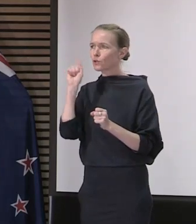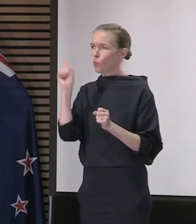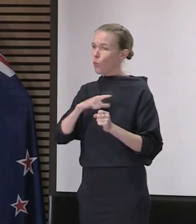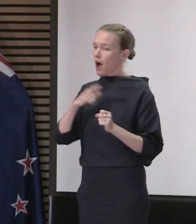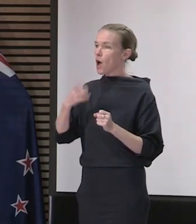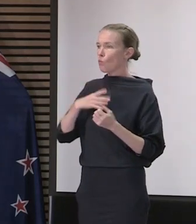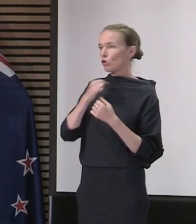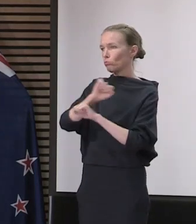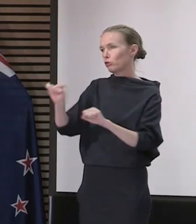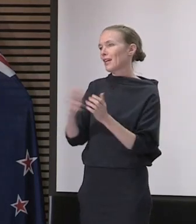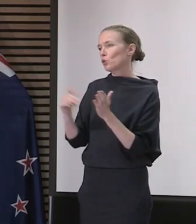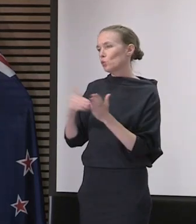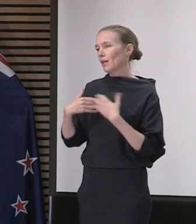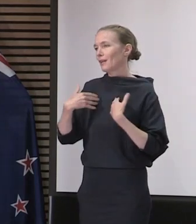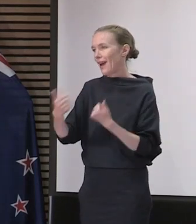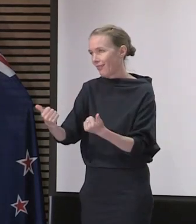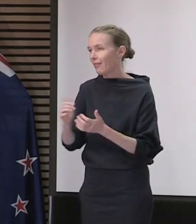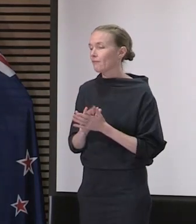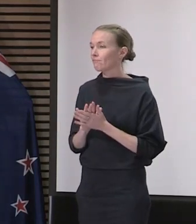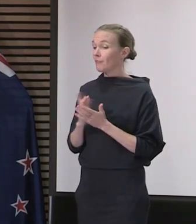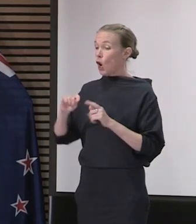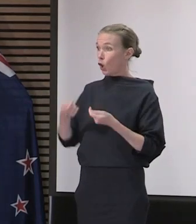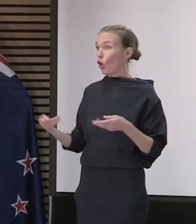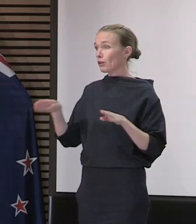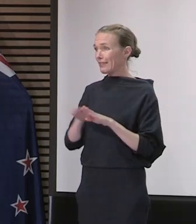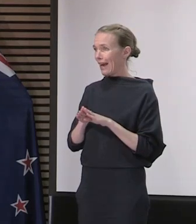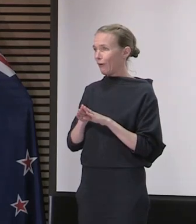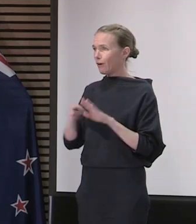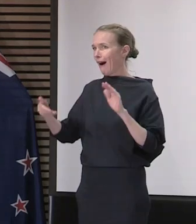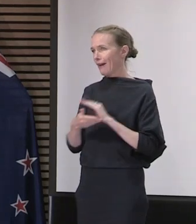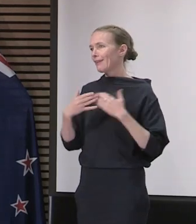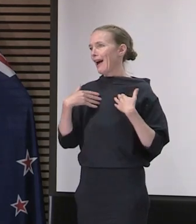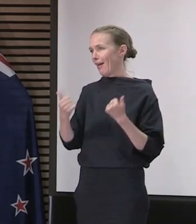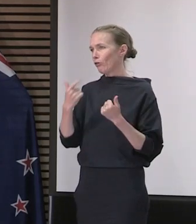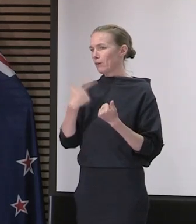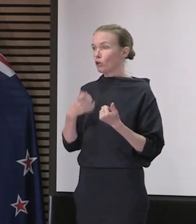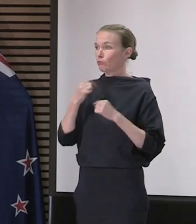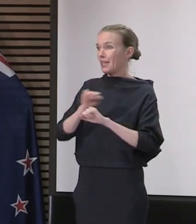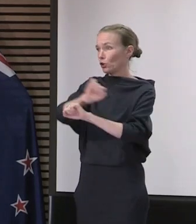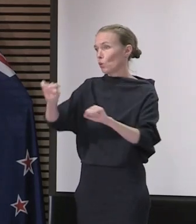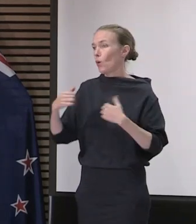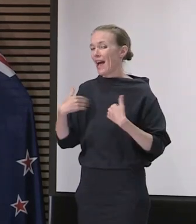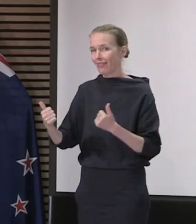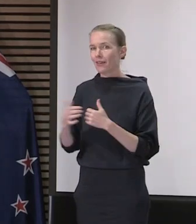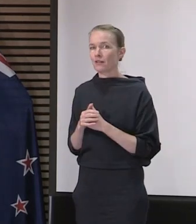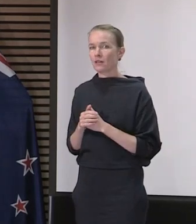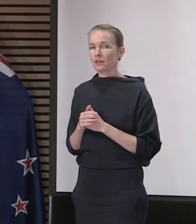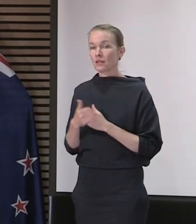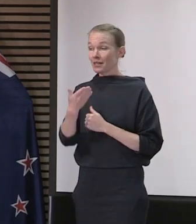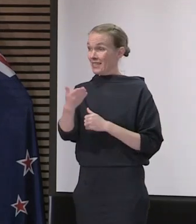felt that was the best basis for providing a legal framework for the lockdown